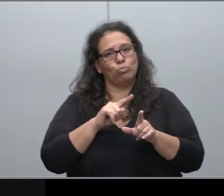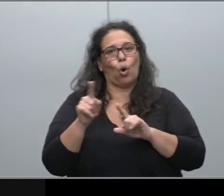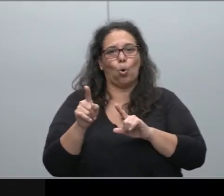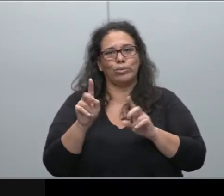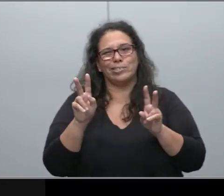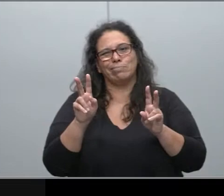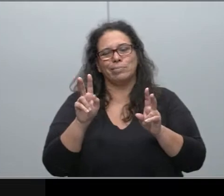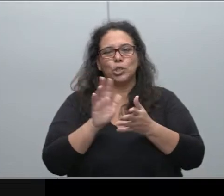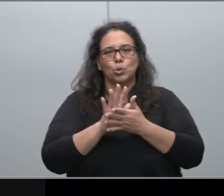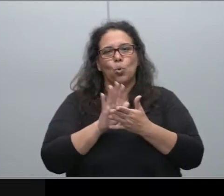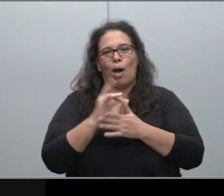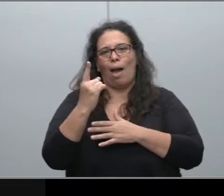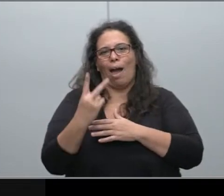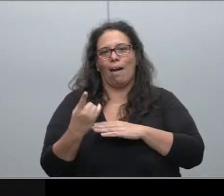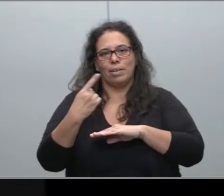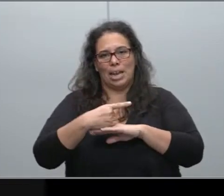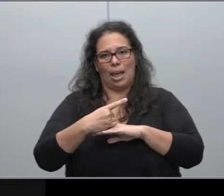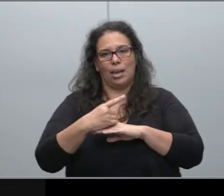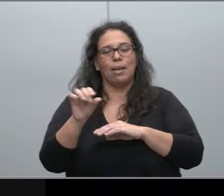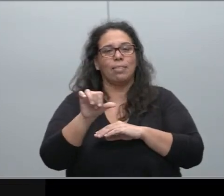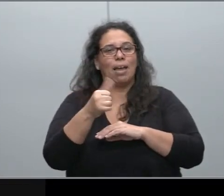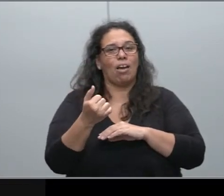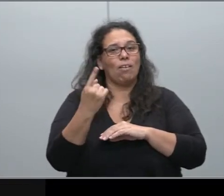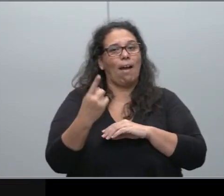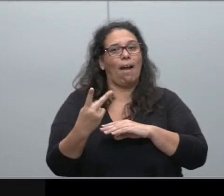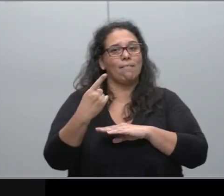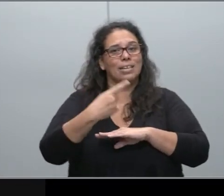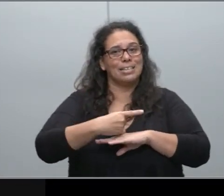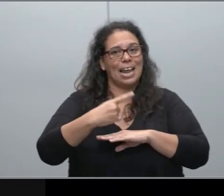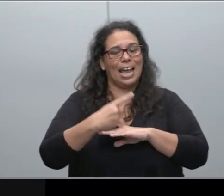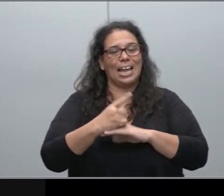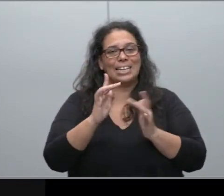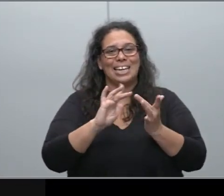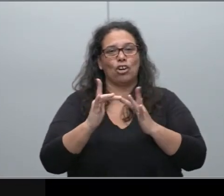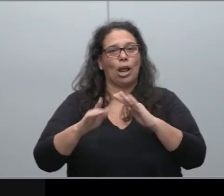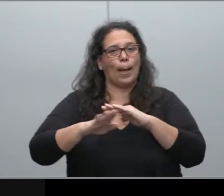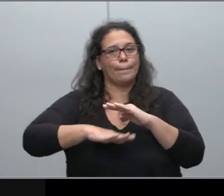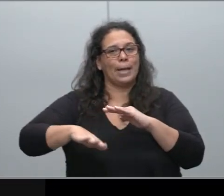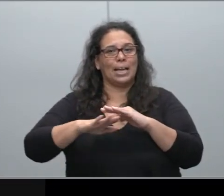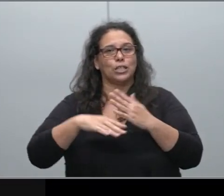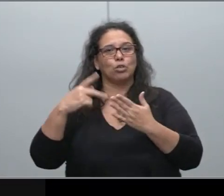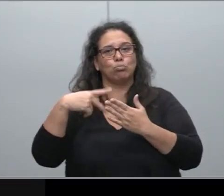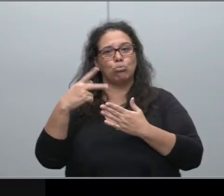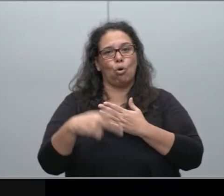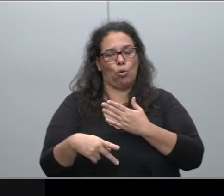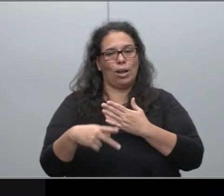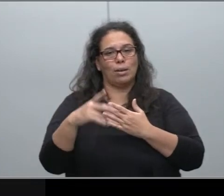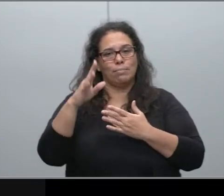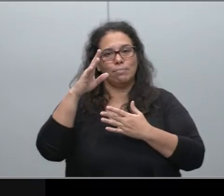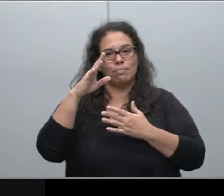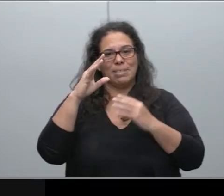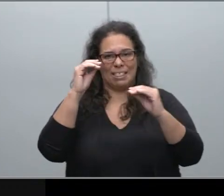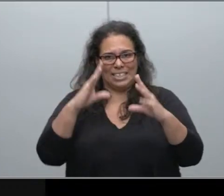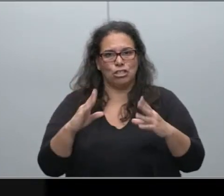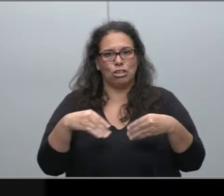and motivation, recognizing that we've done this question with several different stakeholder groups.